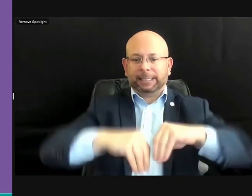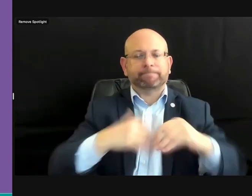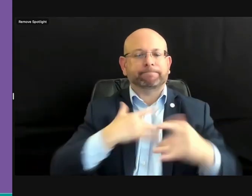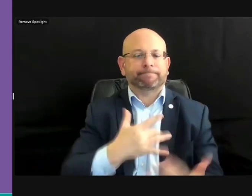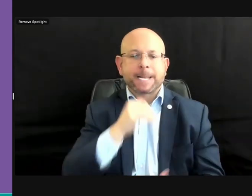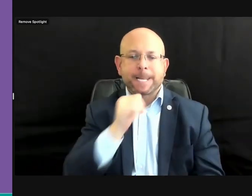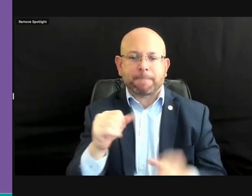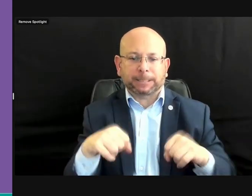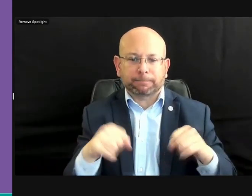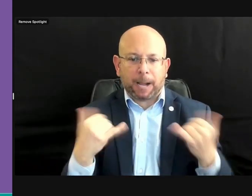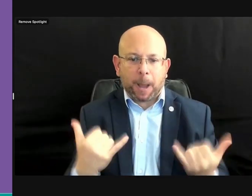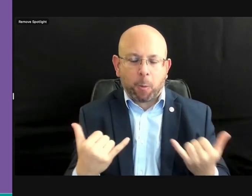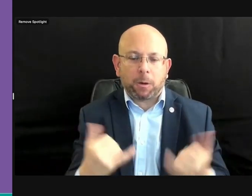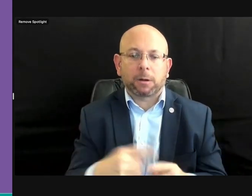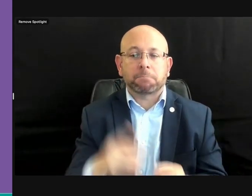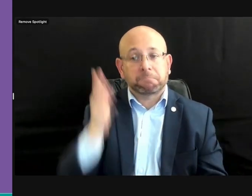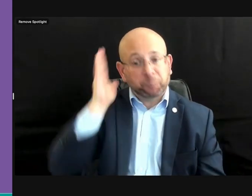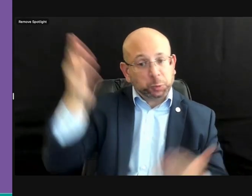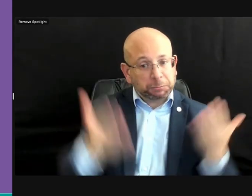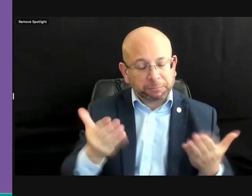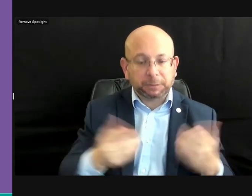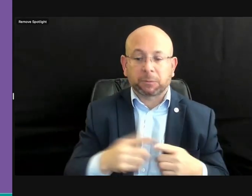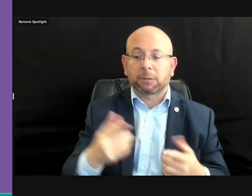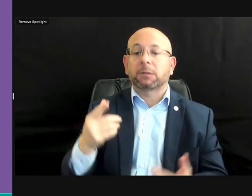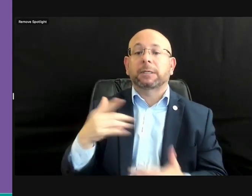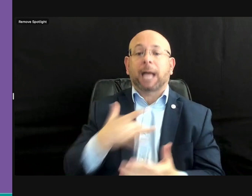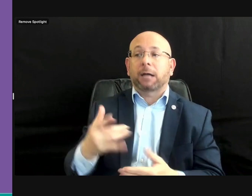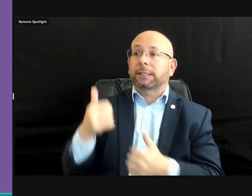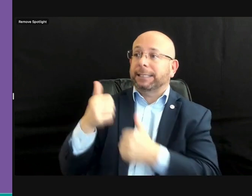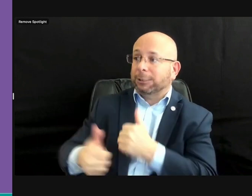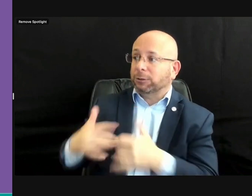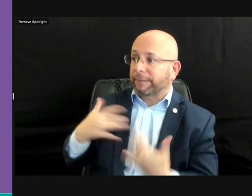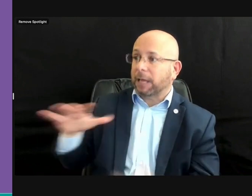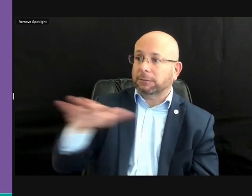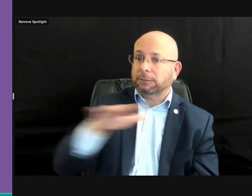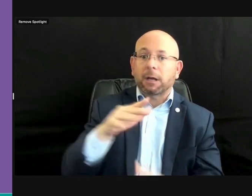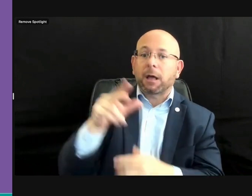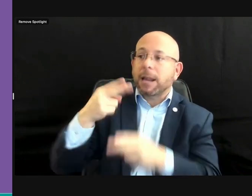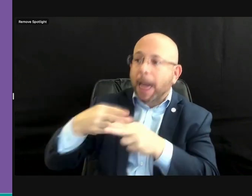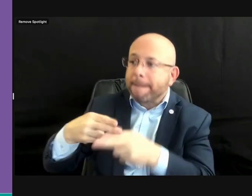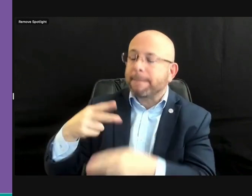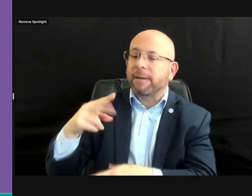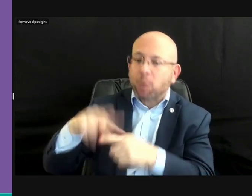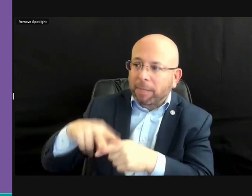Now, not everything in the world can be put into a singular system. Maybe in the future, it can.